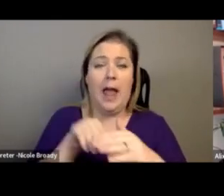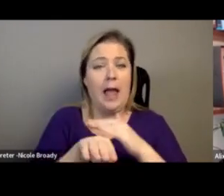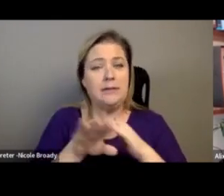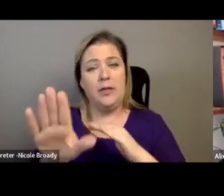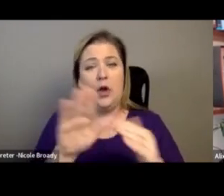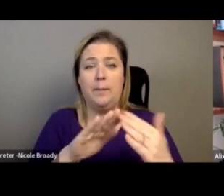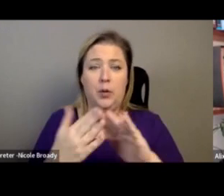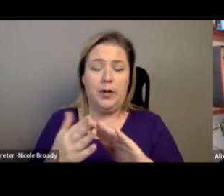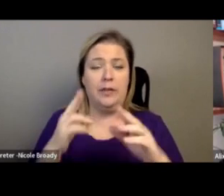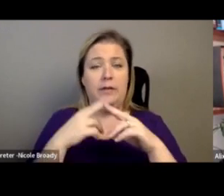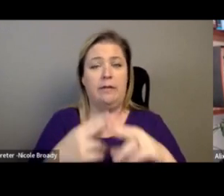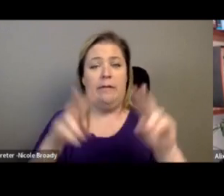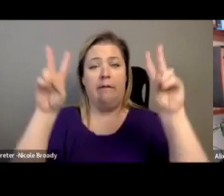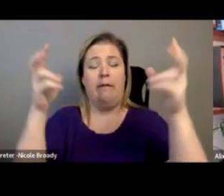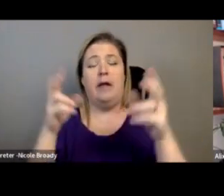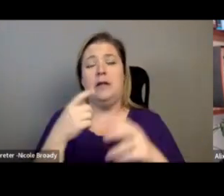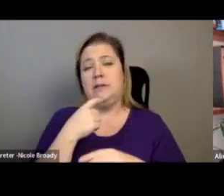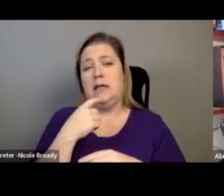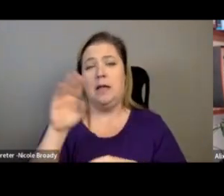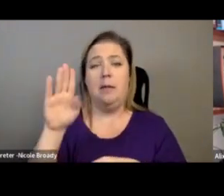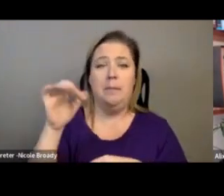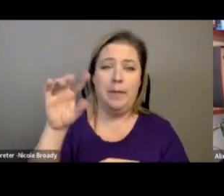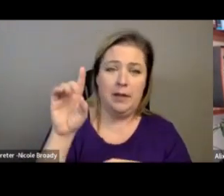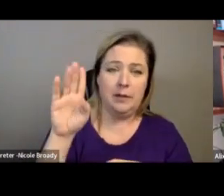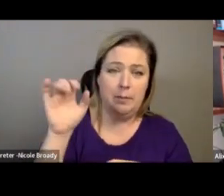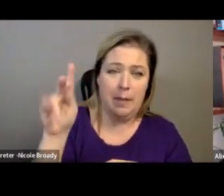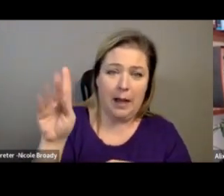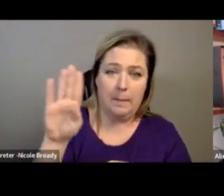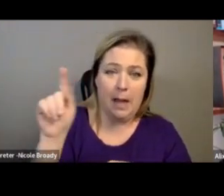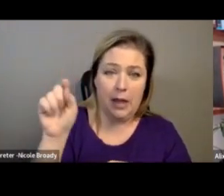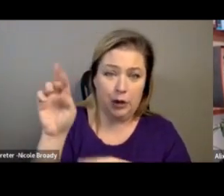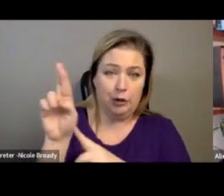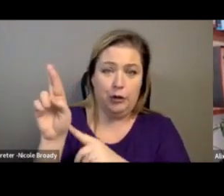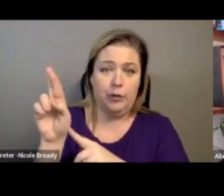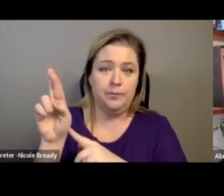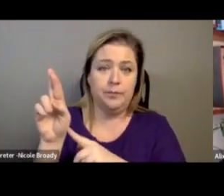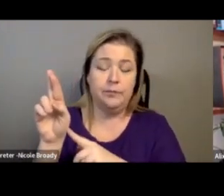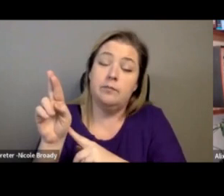title of this webinar is build back better. And in many corners, the phrase build back